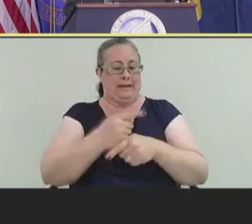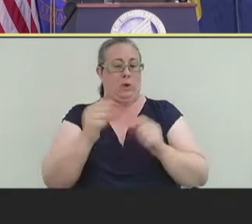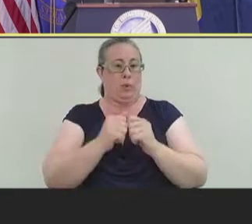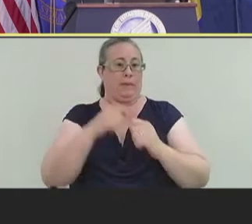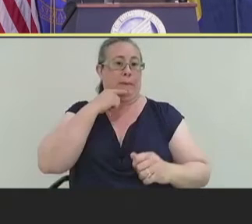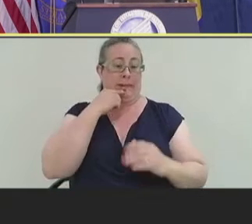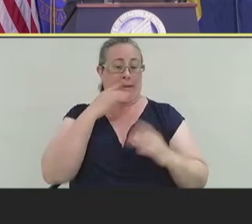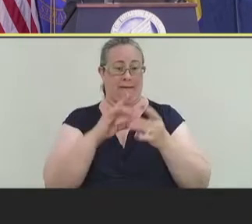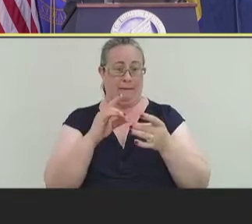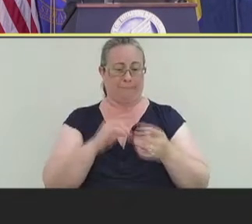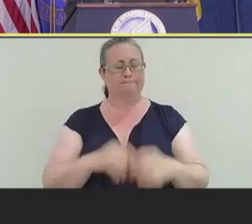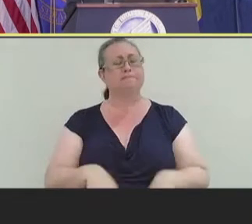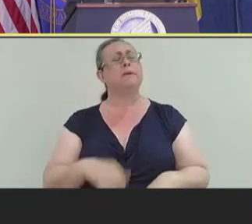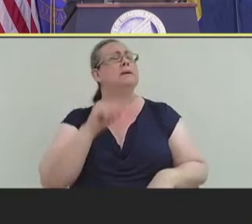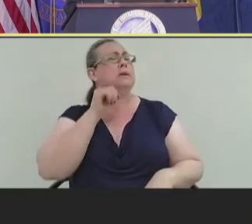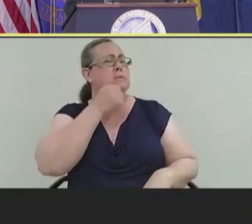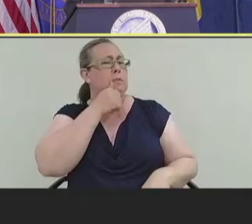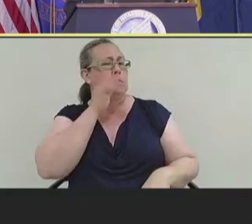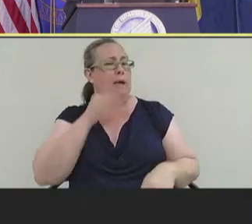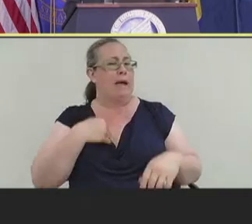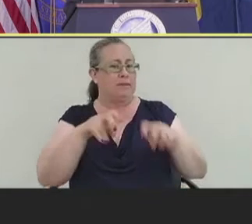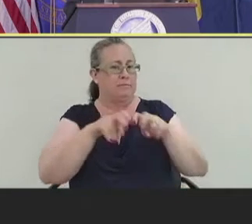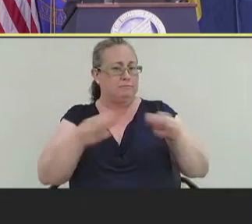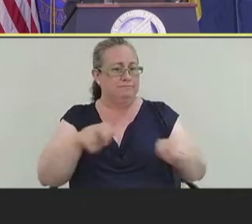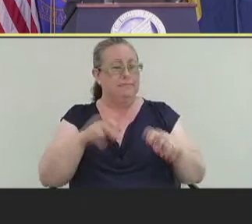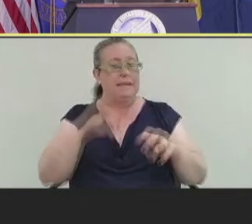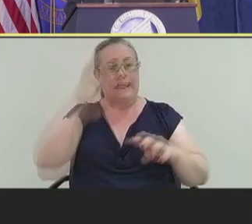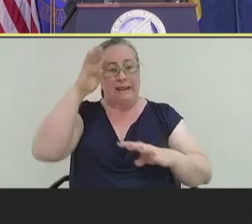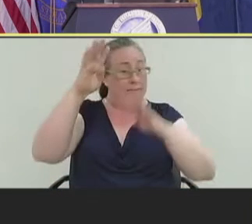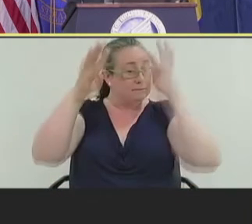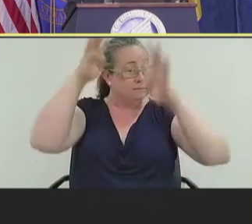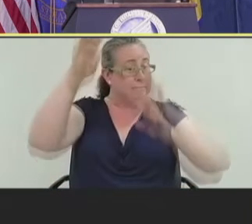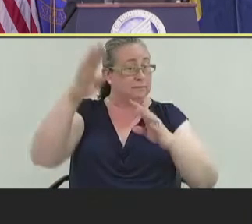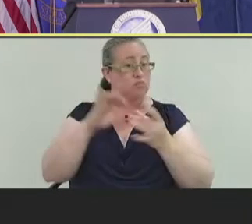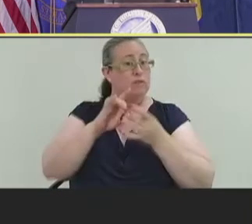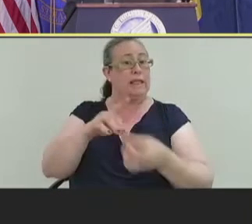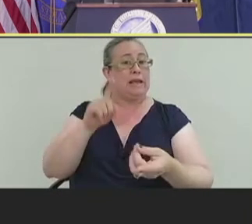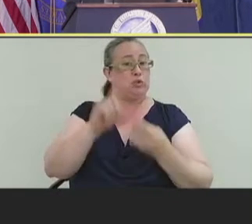Tomorrow, we will open with a panel on innovations and improvements and immunization data. Following